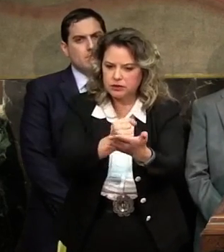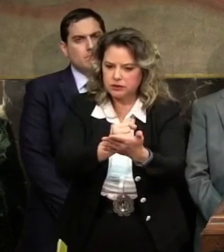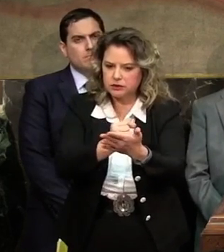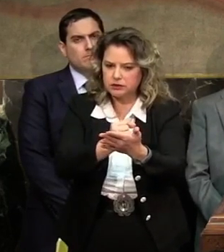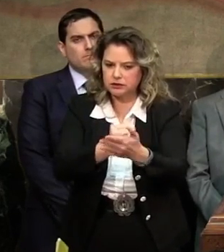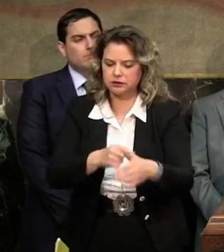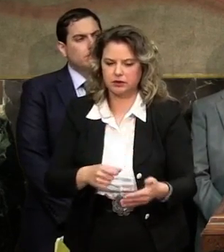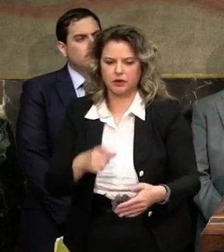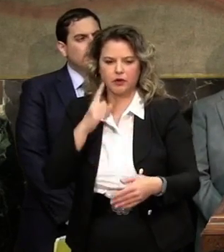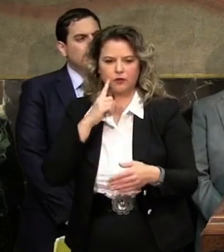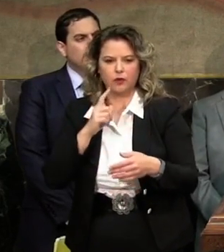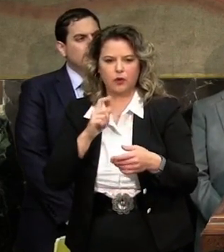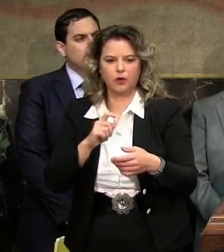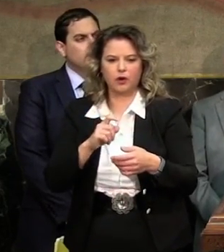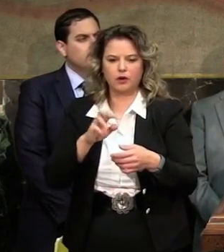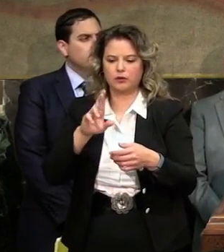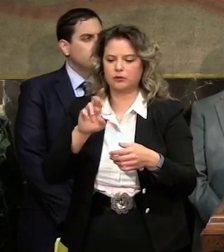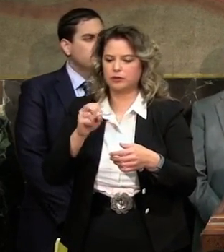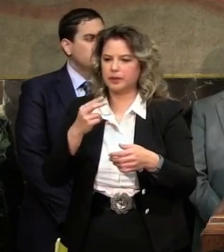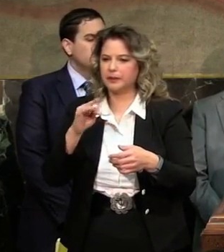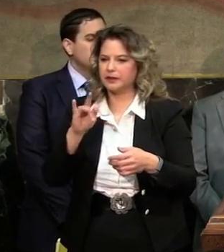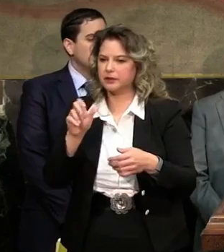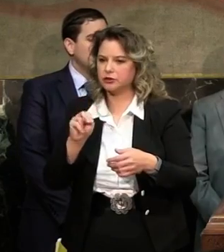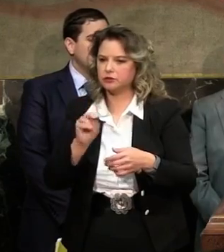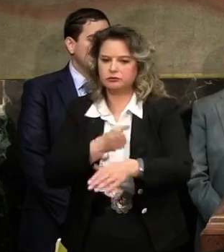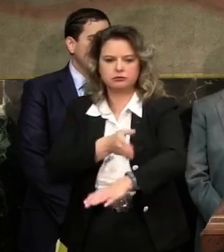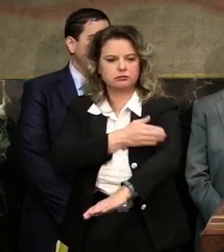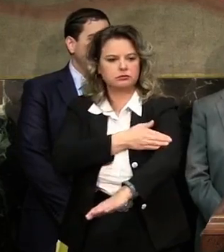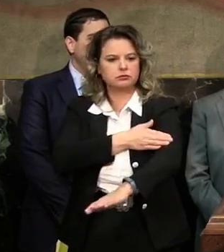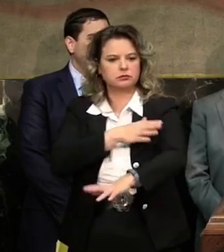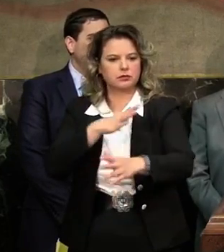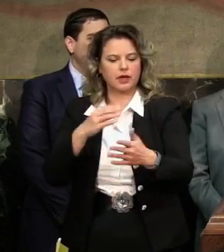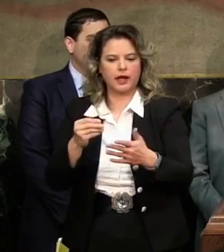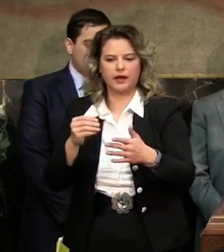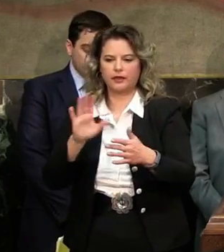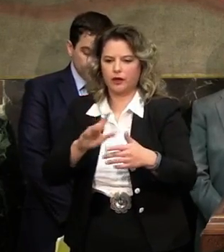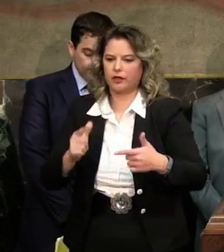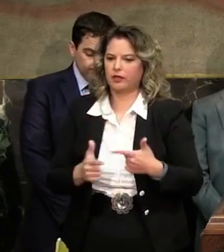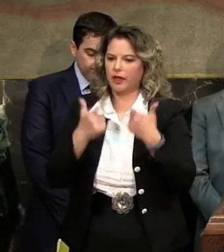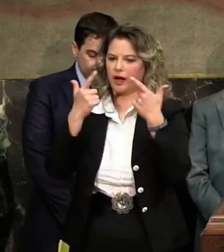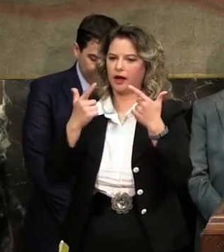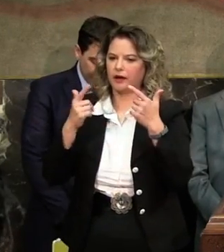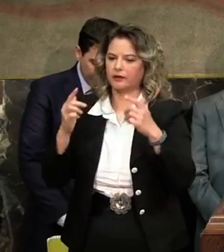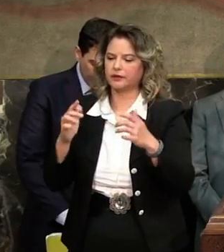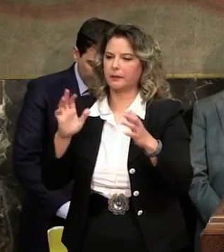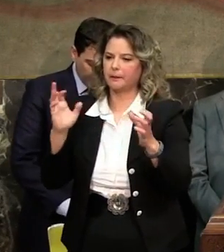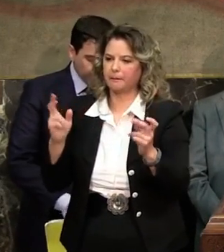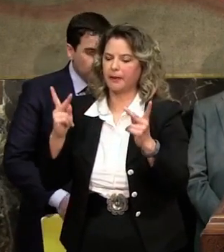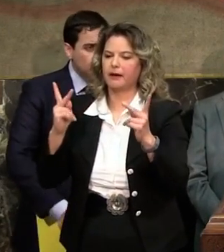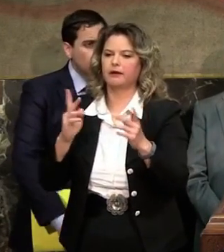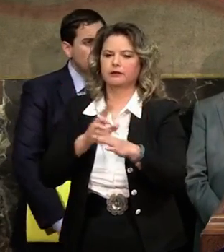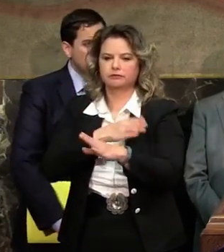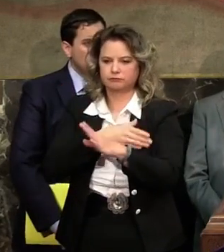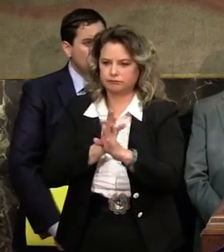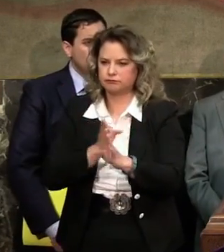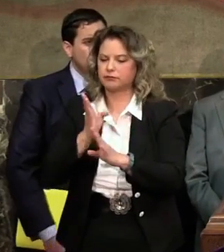restoration of lives and the cost to taxpayers can be actually reduced so